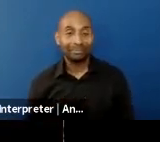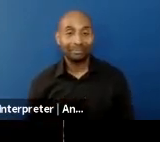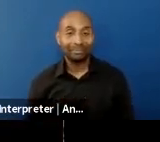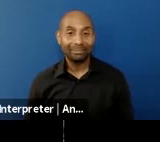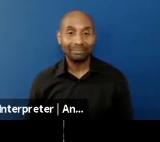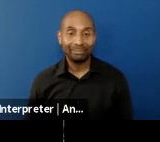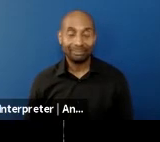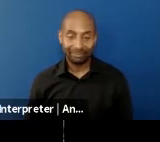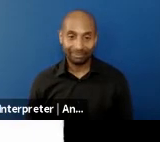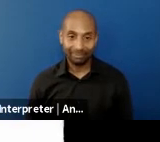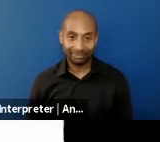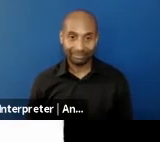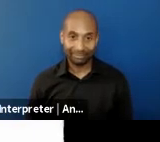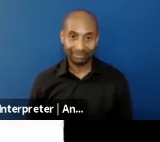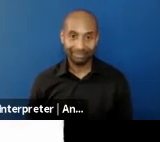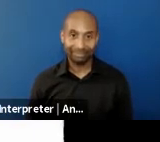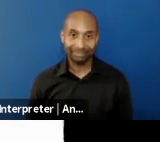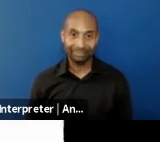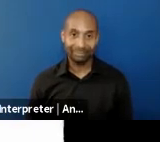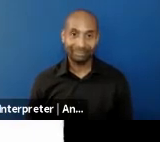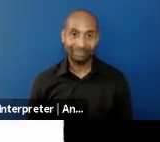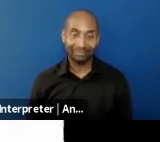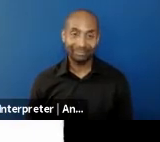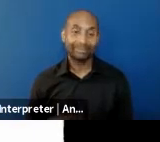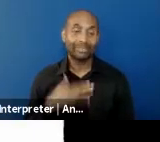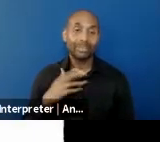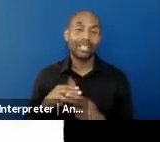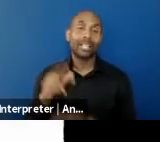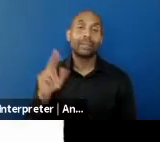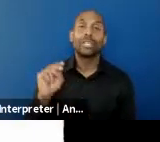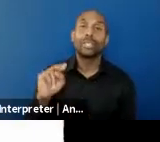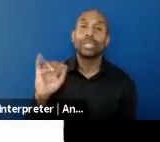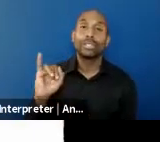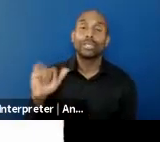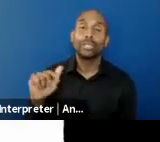Unique: My name is Unique Robinson.